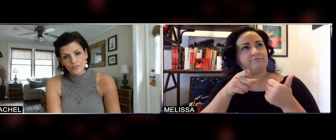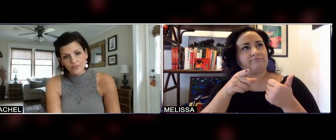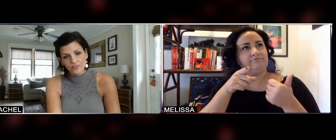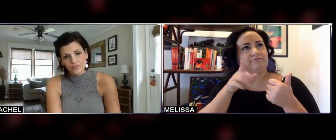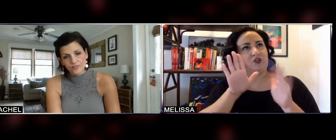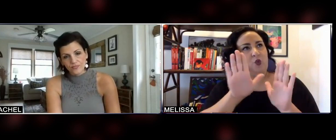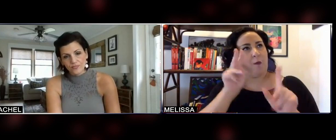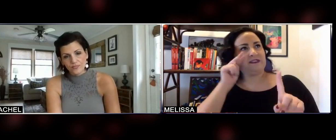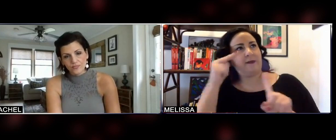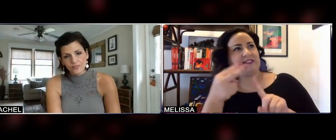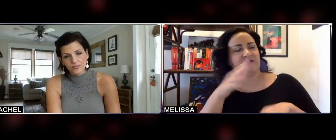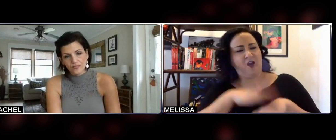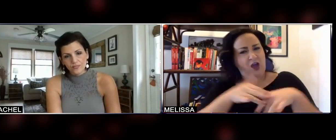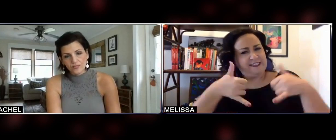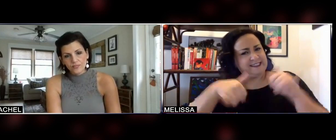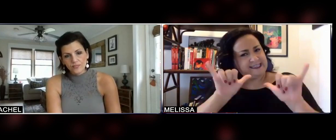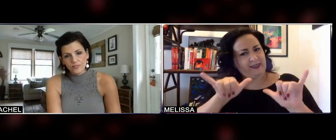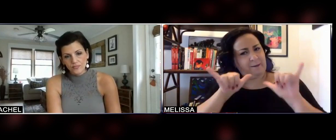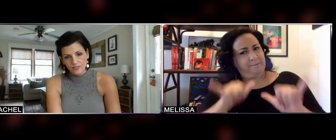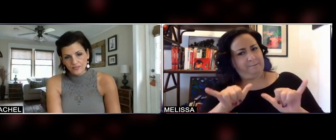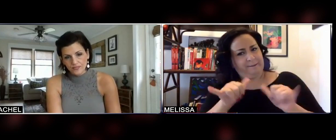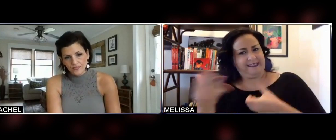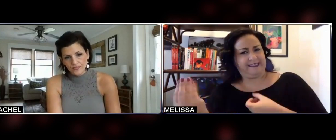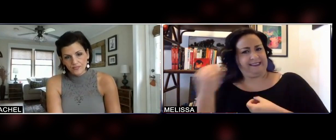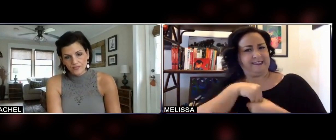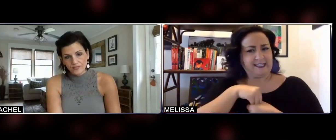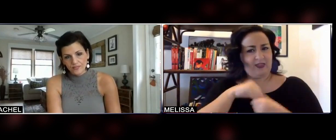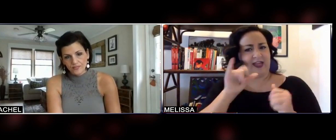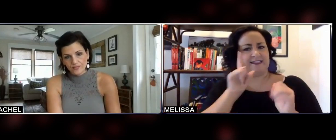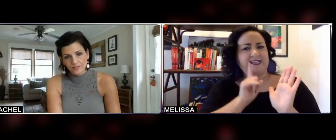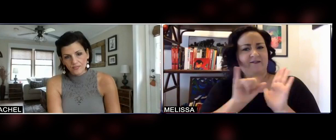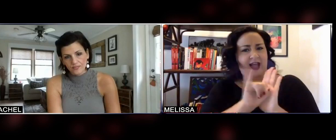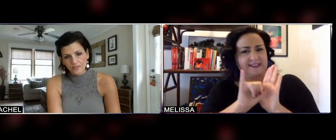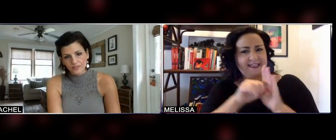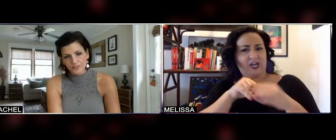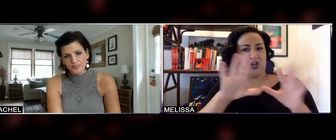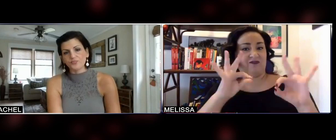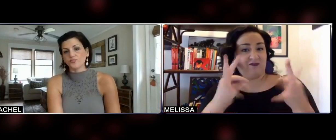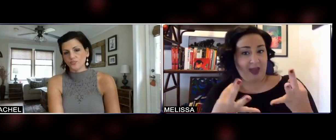perspective on instilling deaf identity in your children.